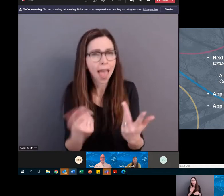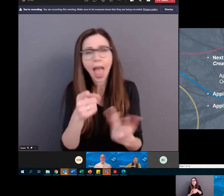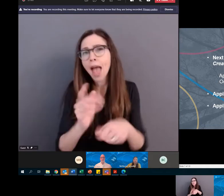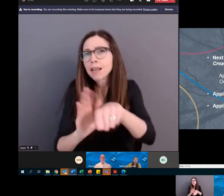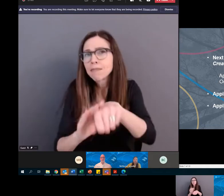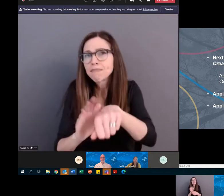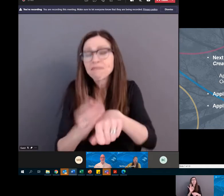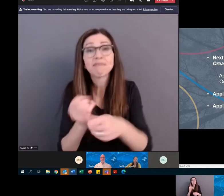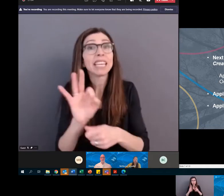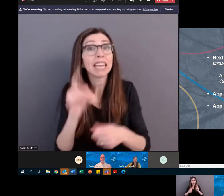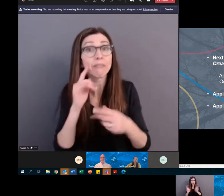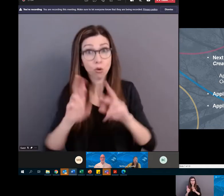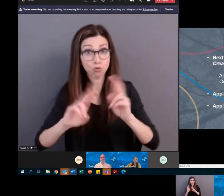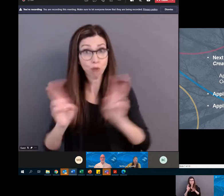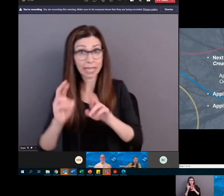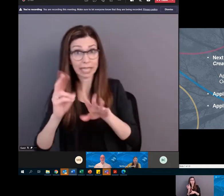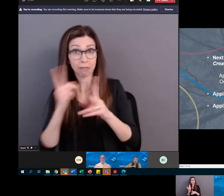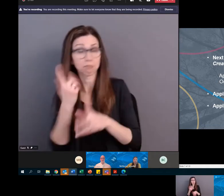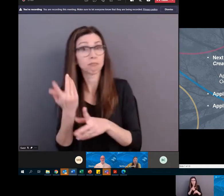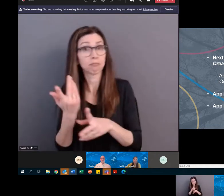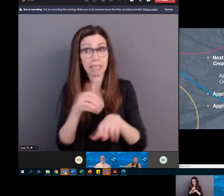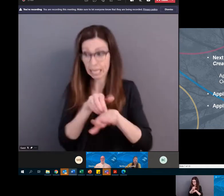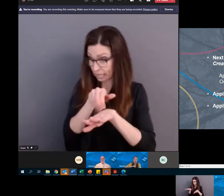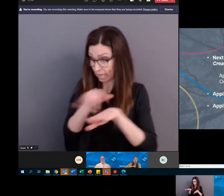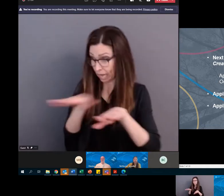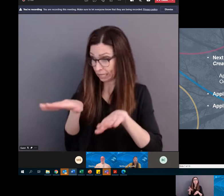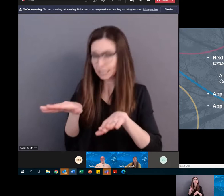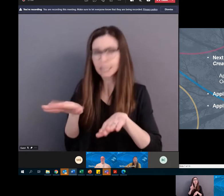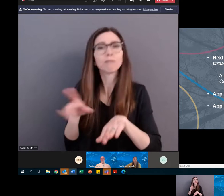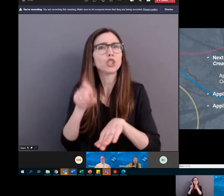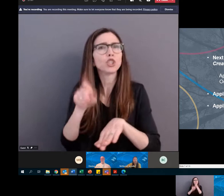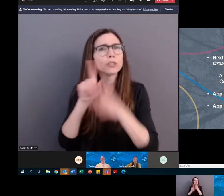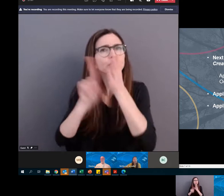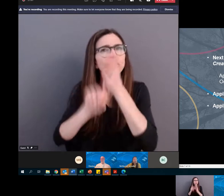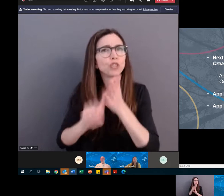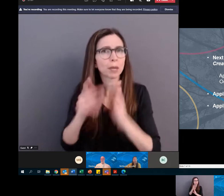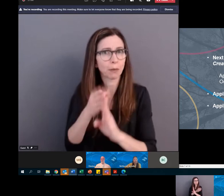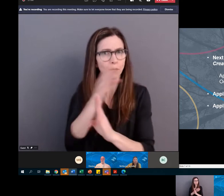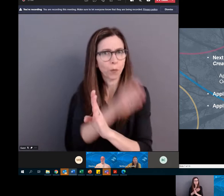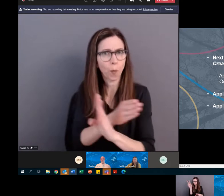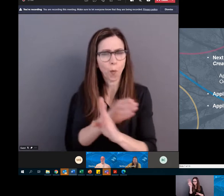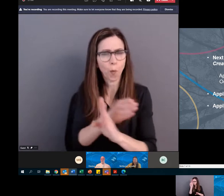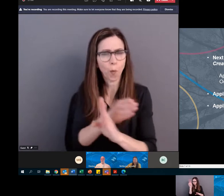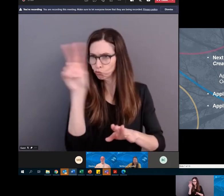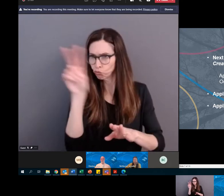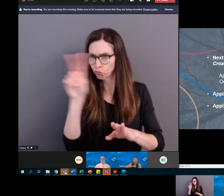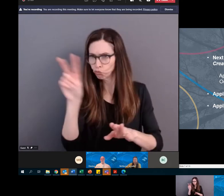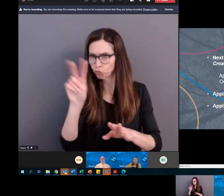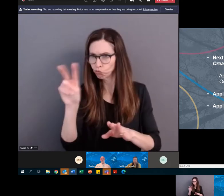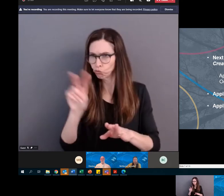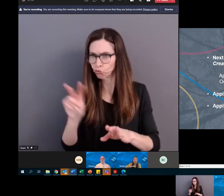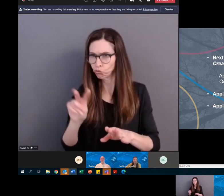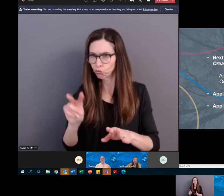advance of any cut-off date or application deadlines. This will help you understand what is needed and you can start